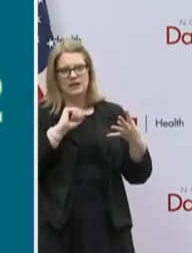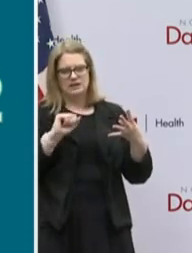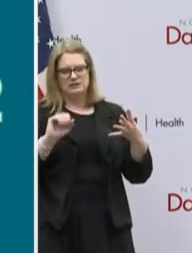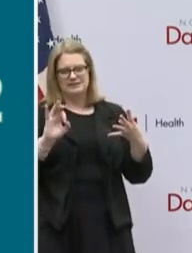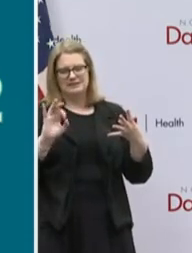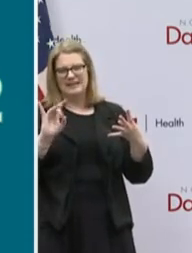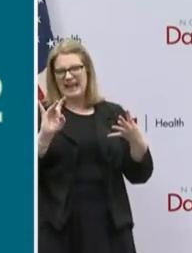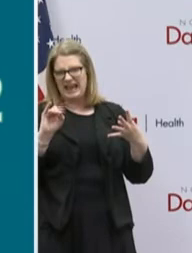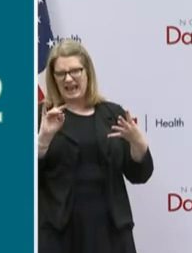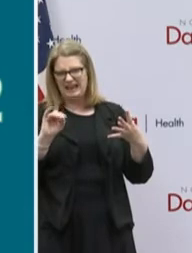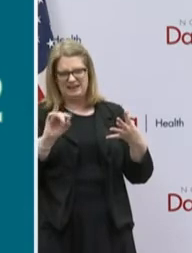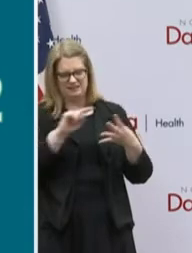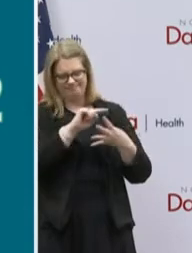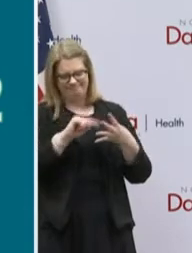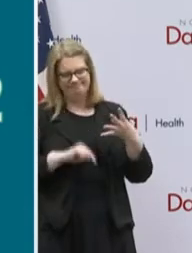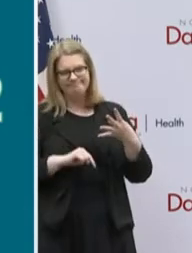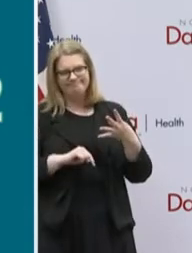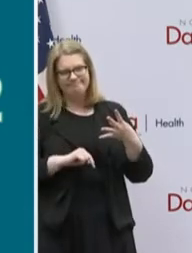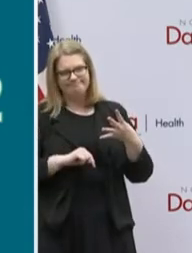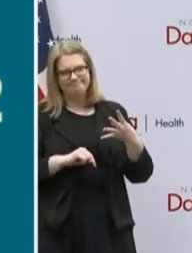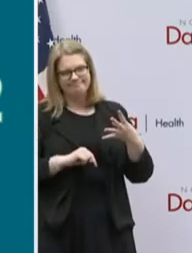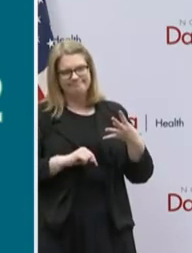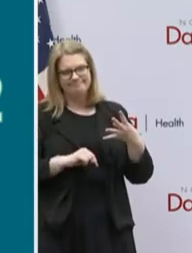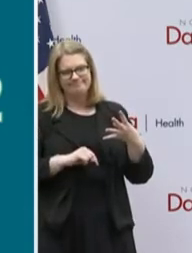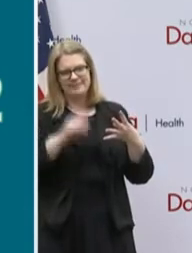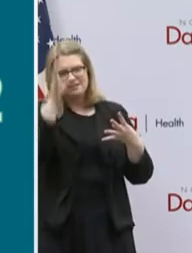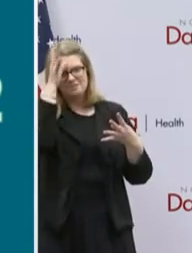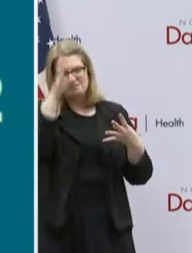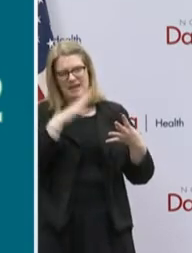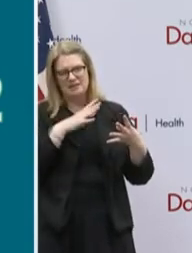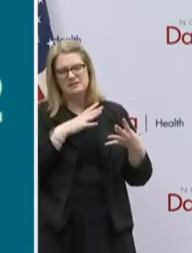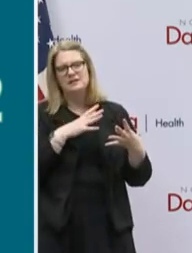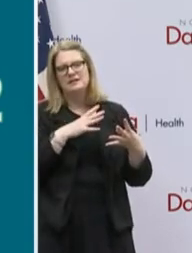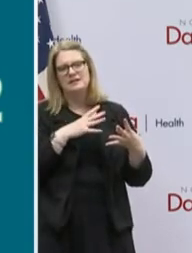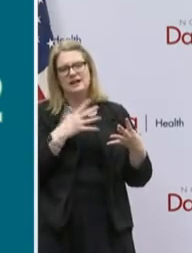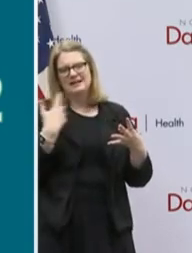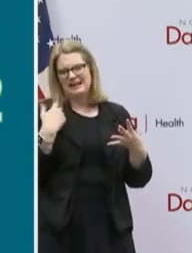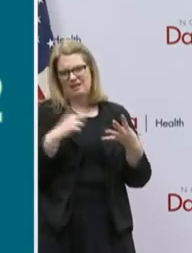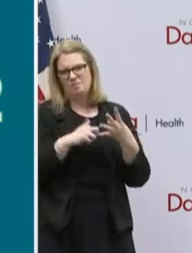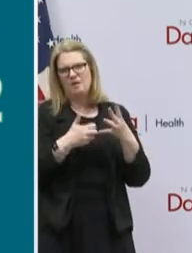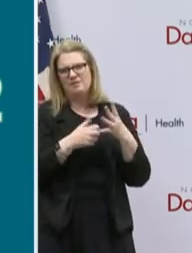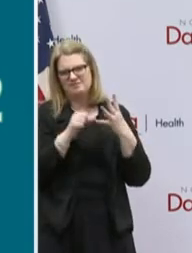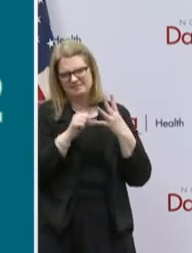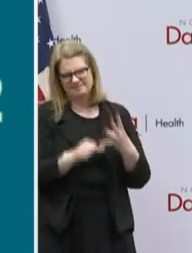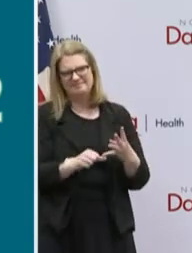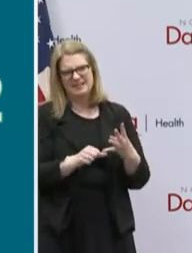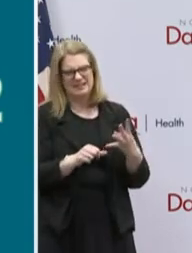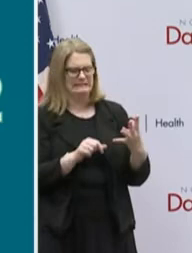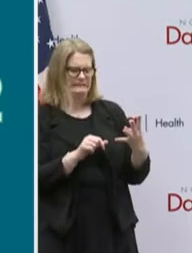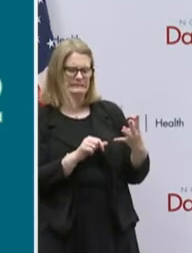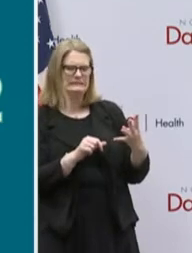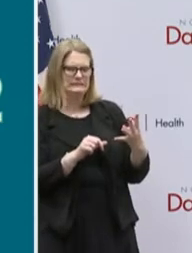ARE IN THEIR 60'S, ONE WAS IN THEIR 70'S AND ONE WAS IN THEIR 80'S, ALL OF THOSE FOUR MALES